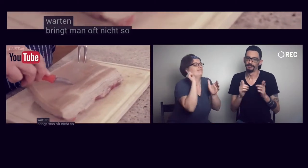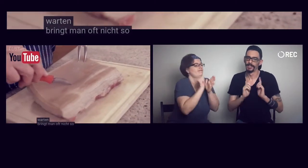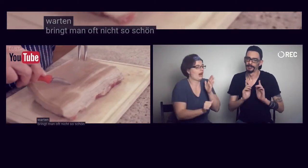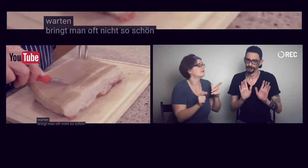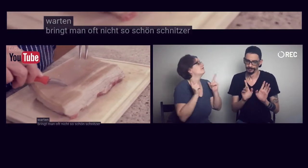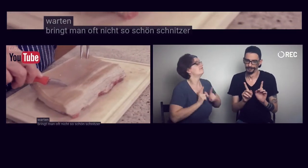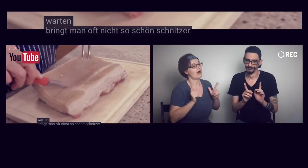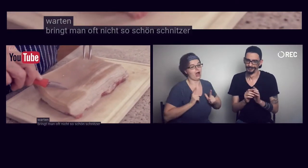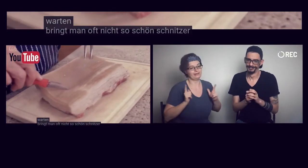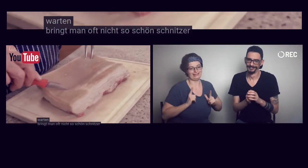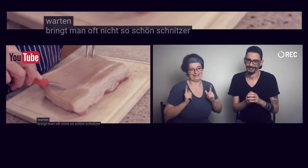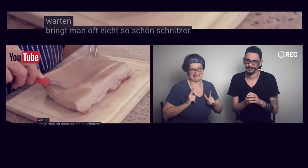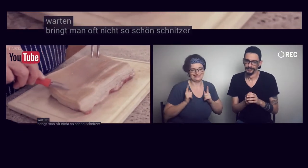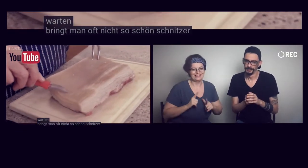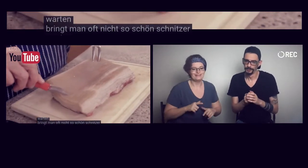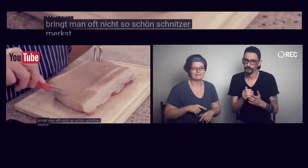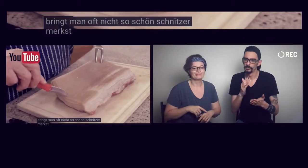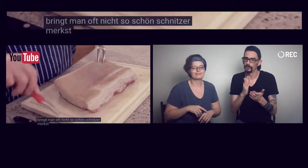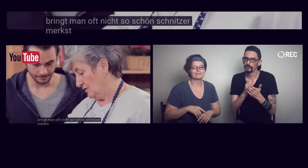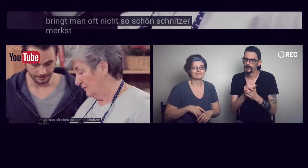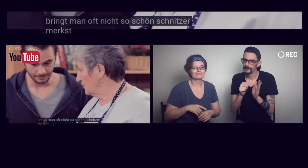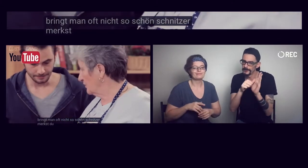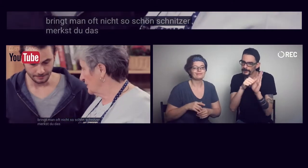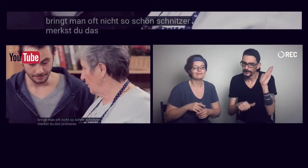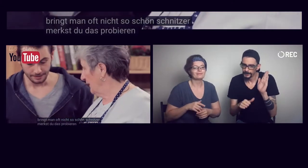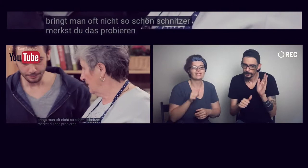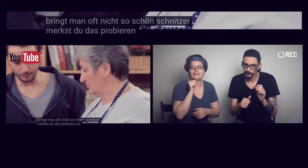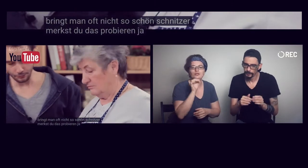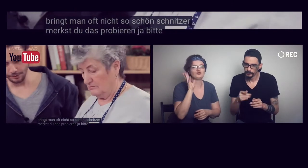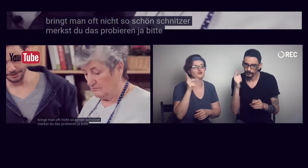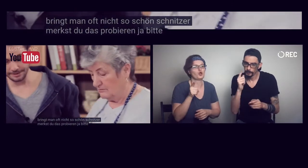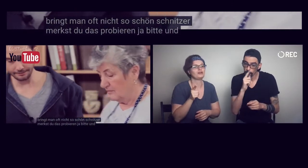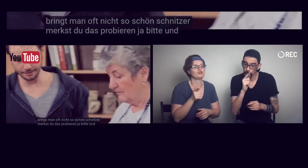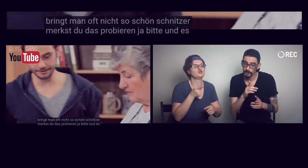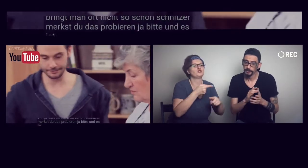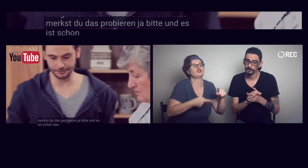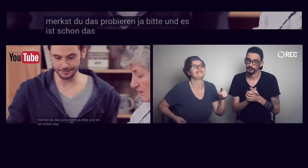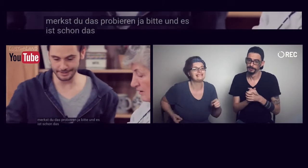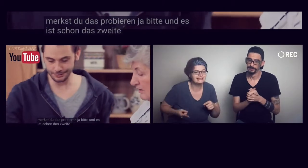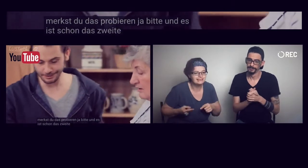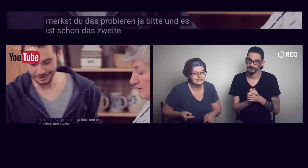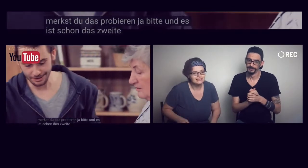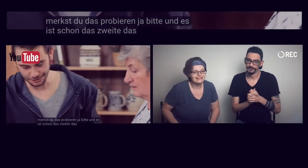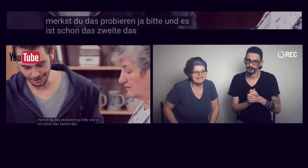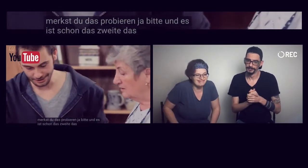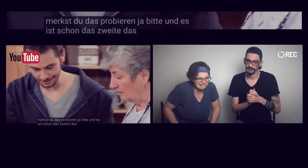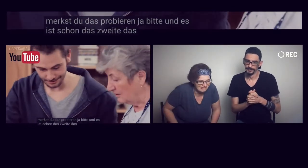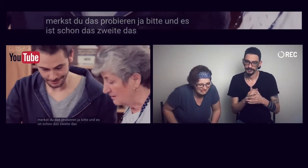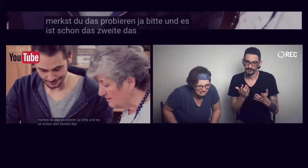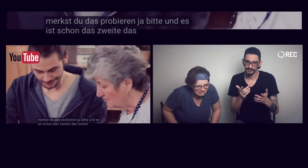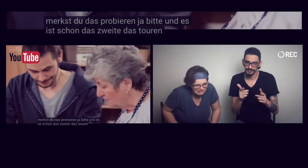[The butcher is injured and he should wait.] [That carver, you have to try this.] [The carver is not pretty.]